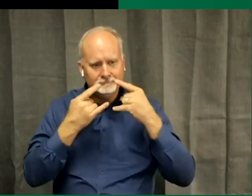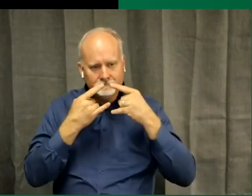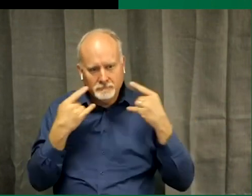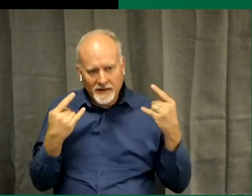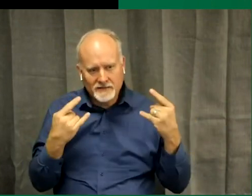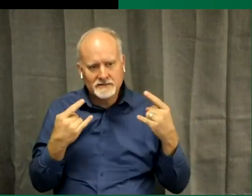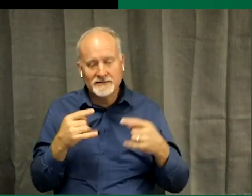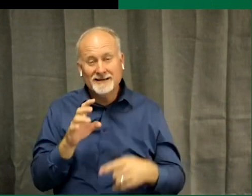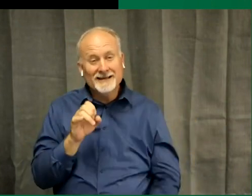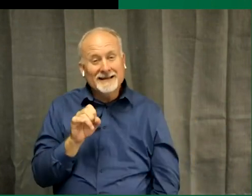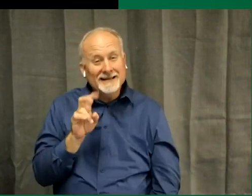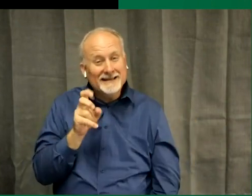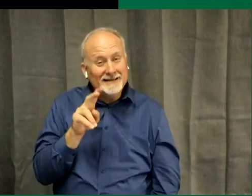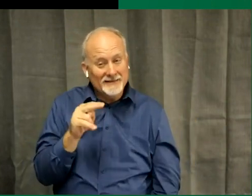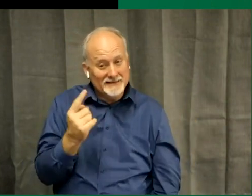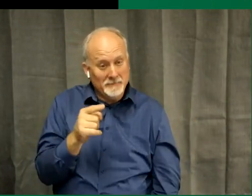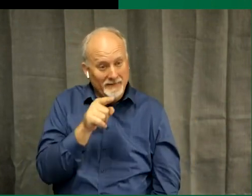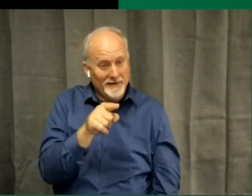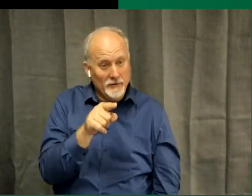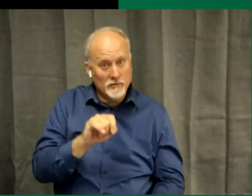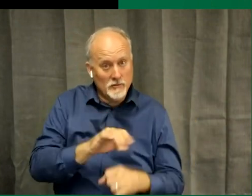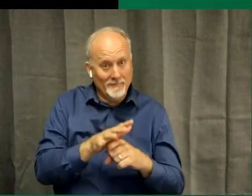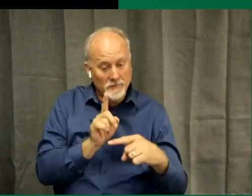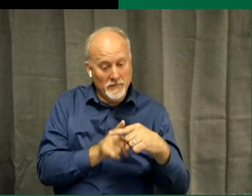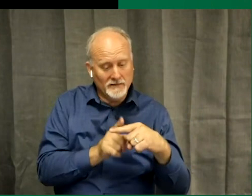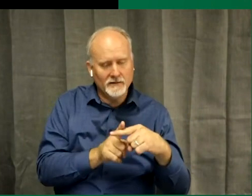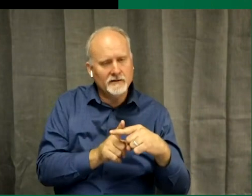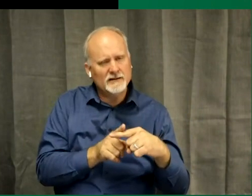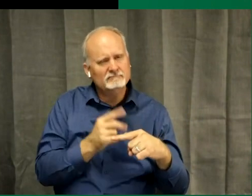even if someone in this situation was covered positive it'd be very unlikely they would spread